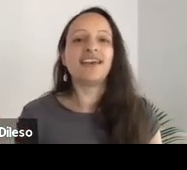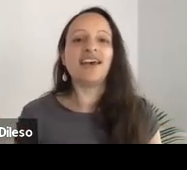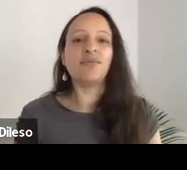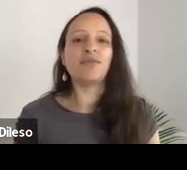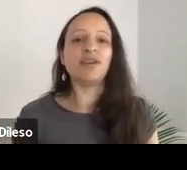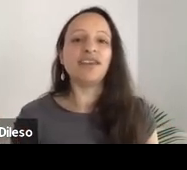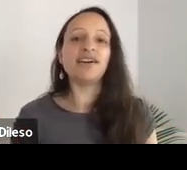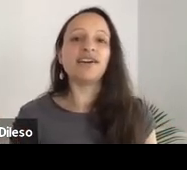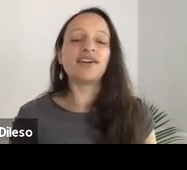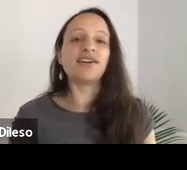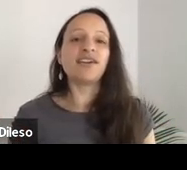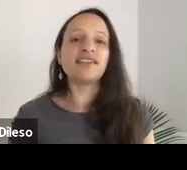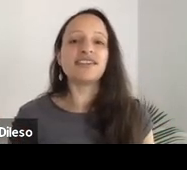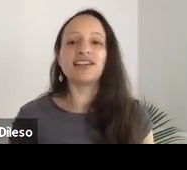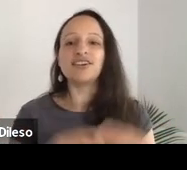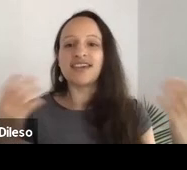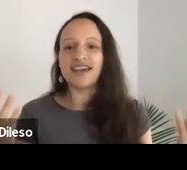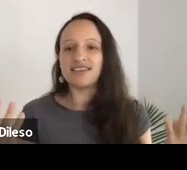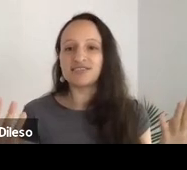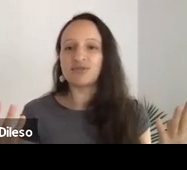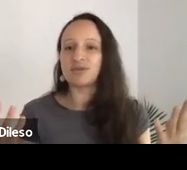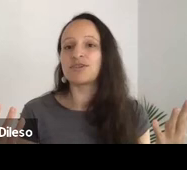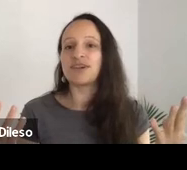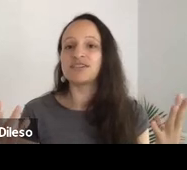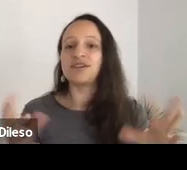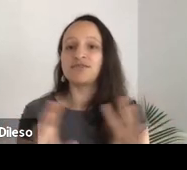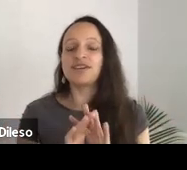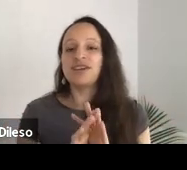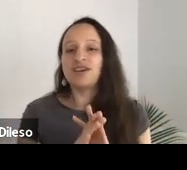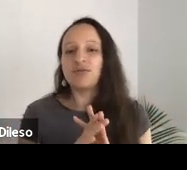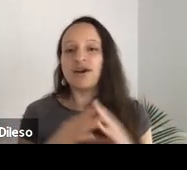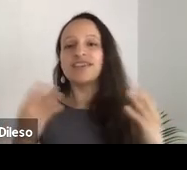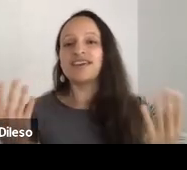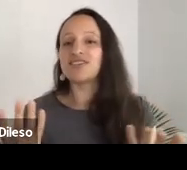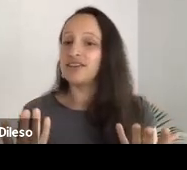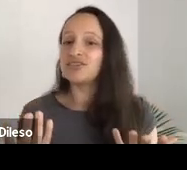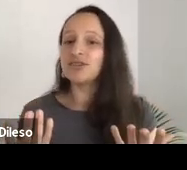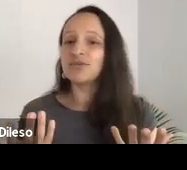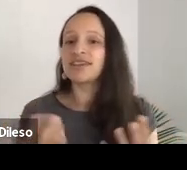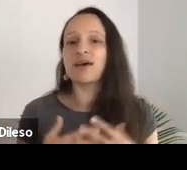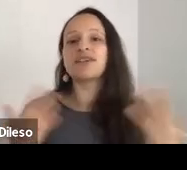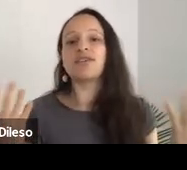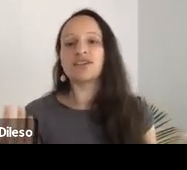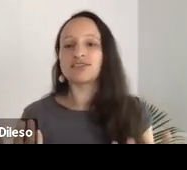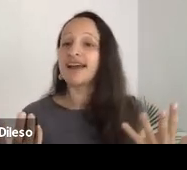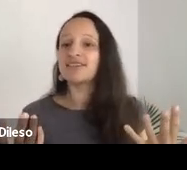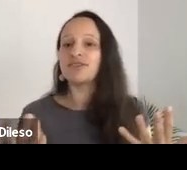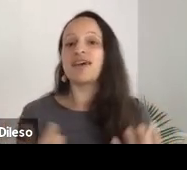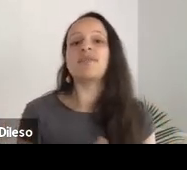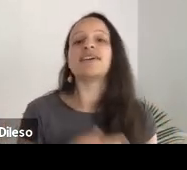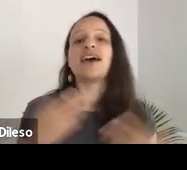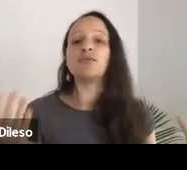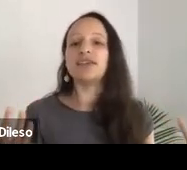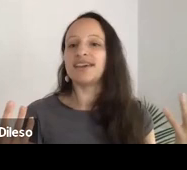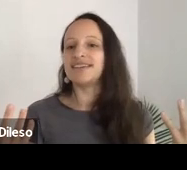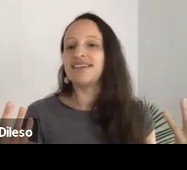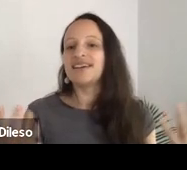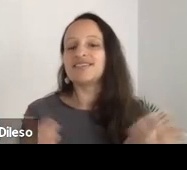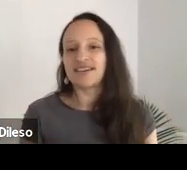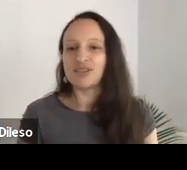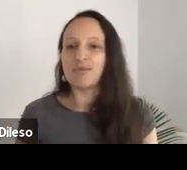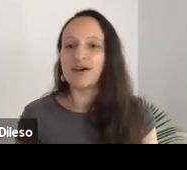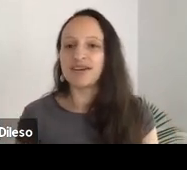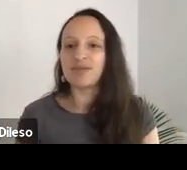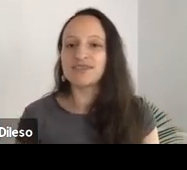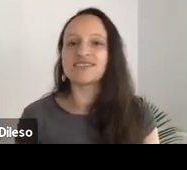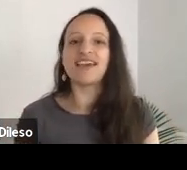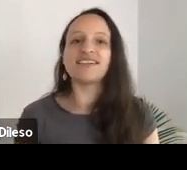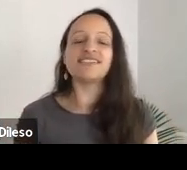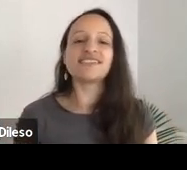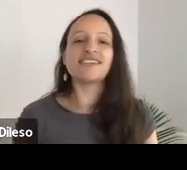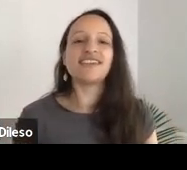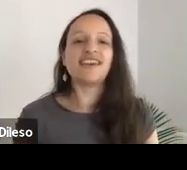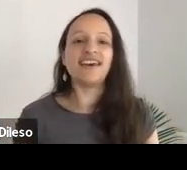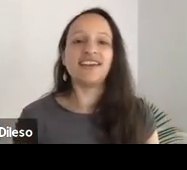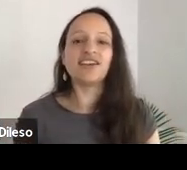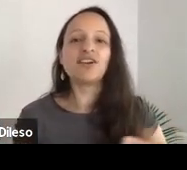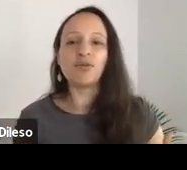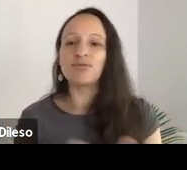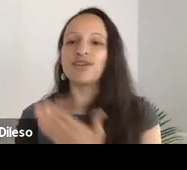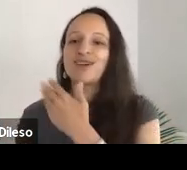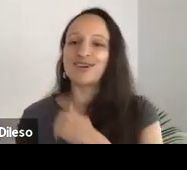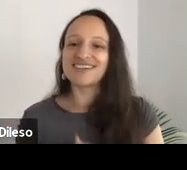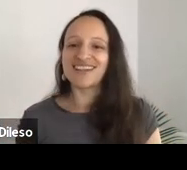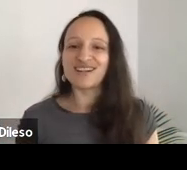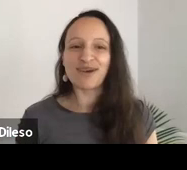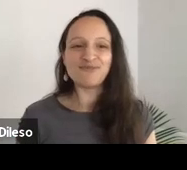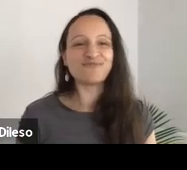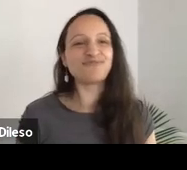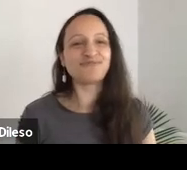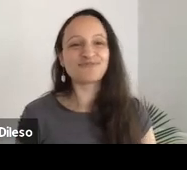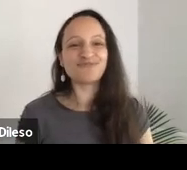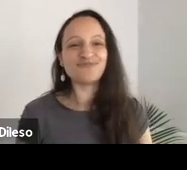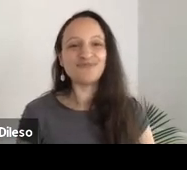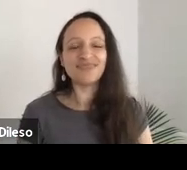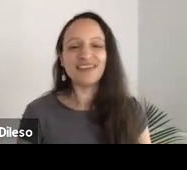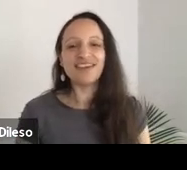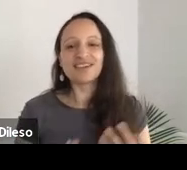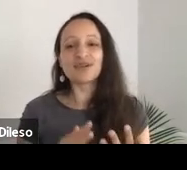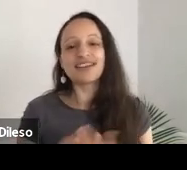And we instead looked at this from the perspective of what the child is doing with the cups how they're interacting with them and then how we can talk to them about cups and go with what they were excited about.